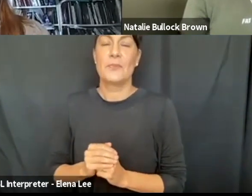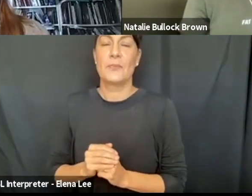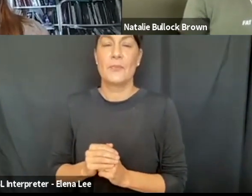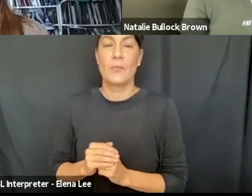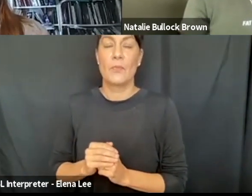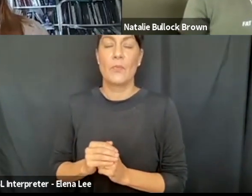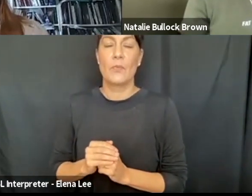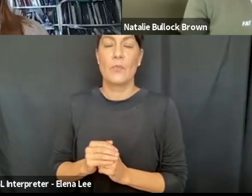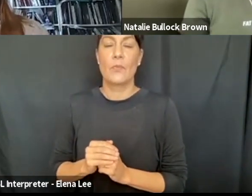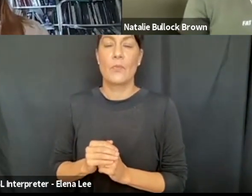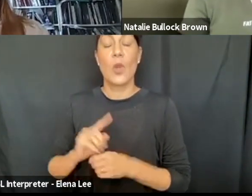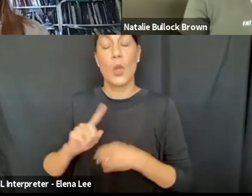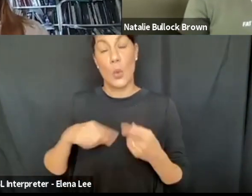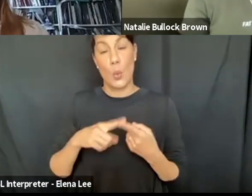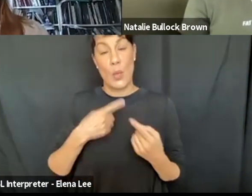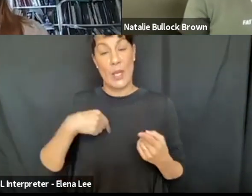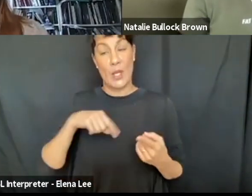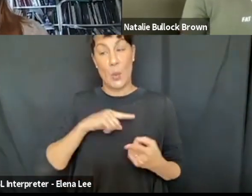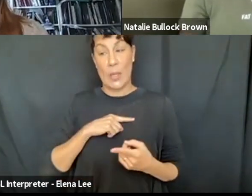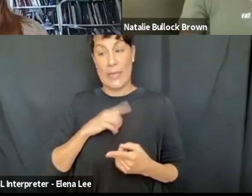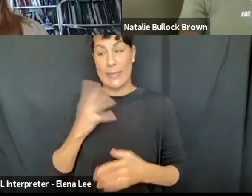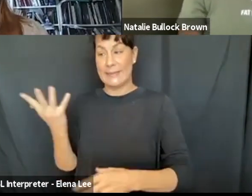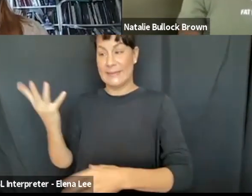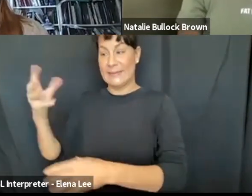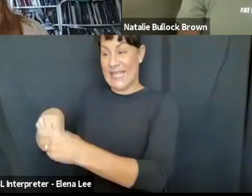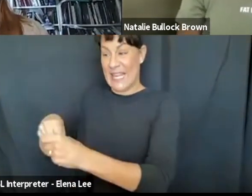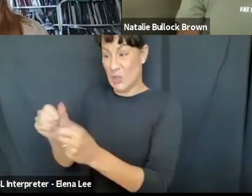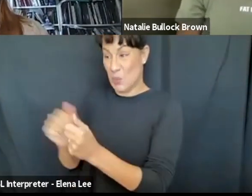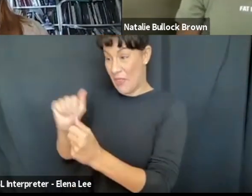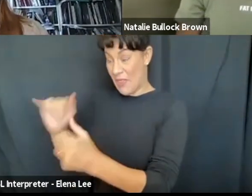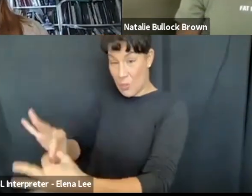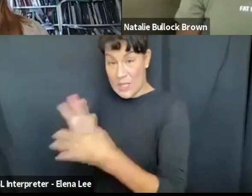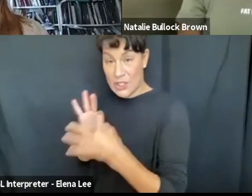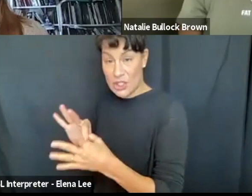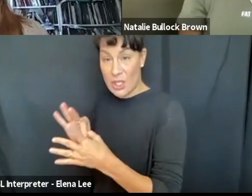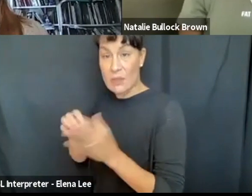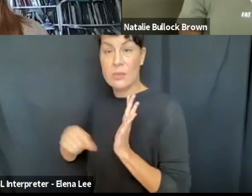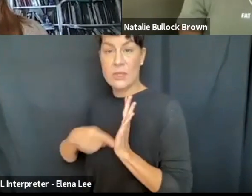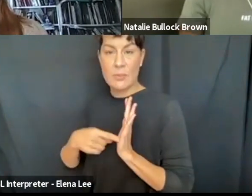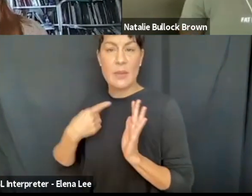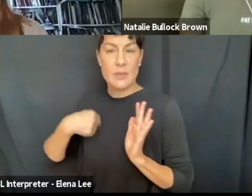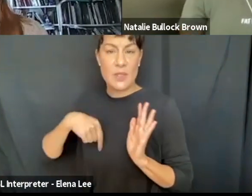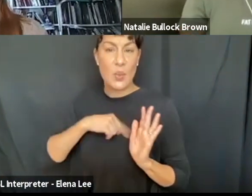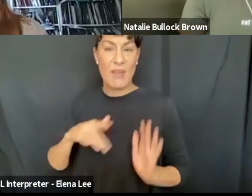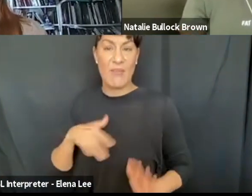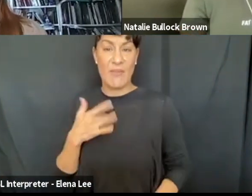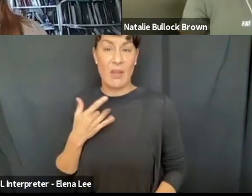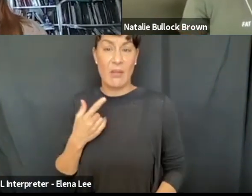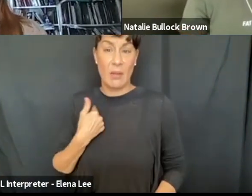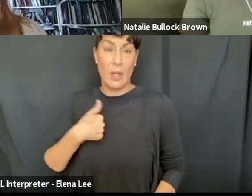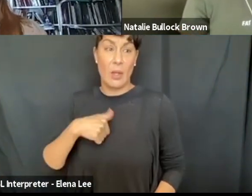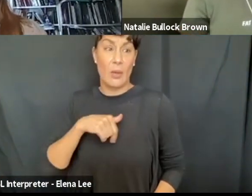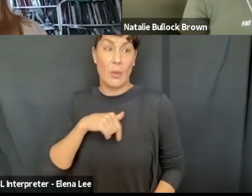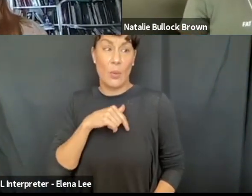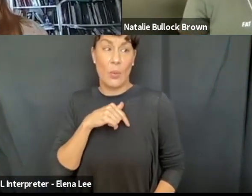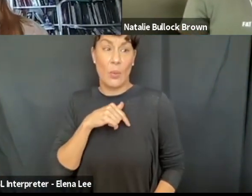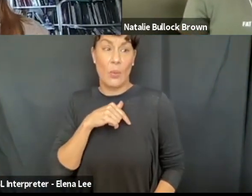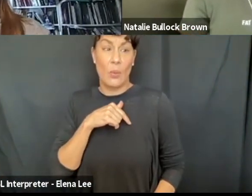And when we engage in that relationship, sometimes we feel like we could use, it feels like unchartered sometimes.